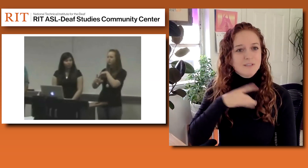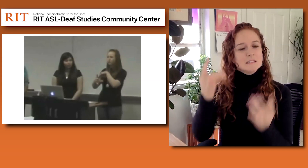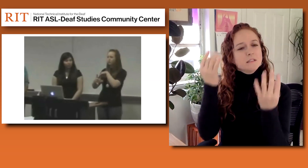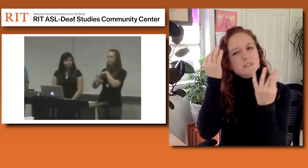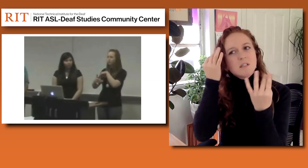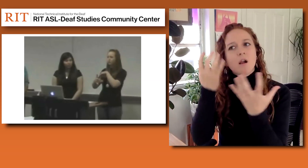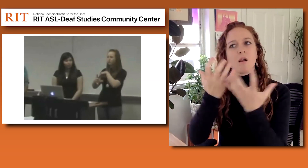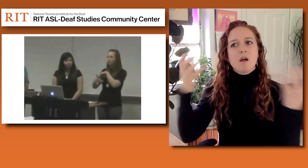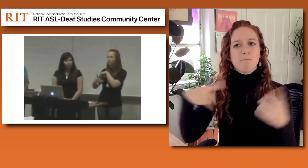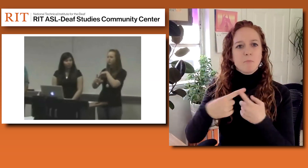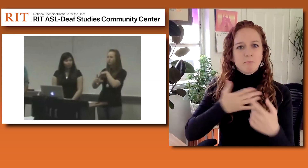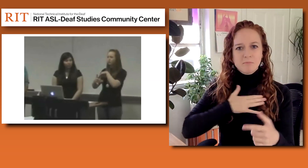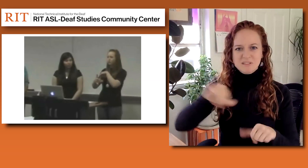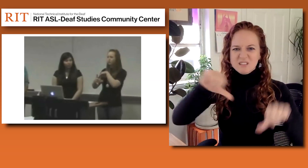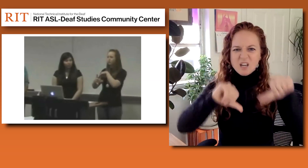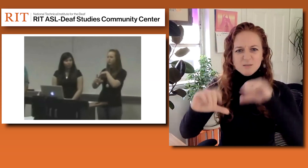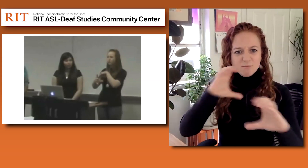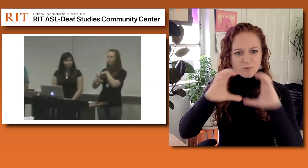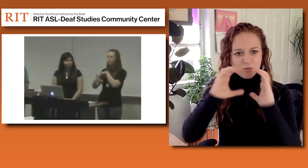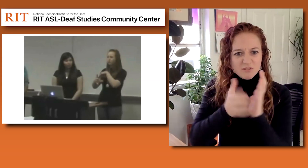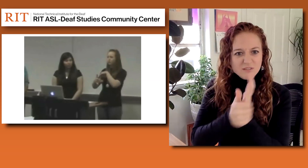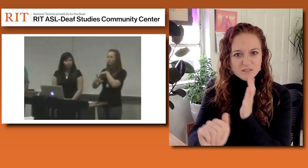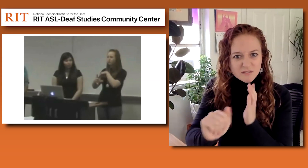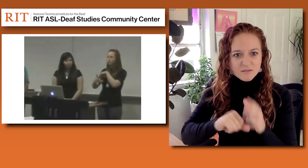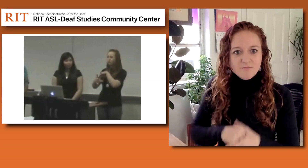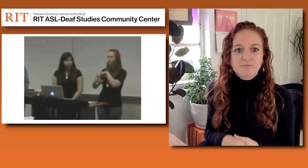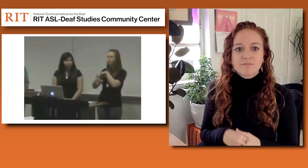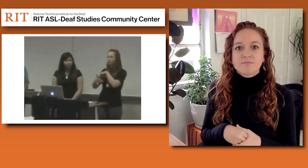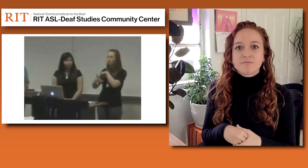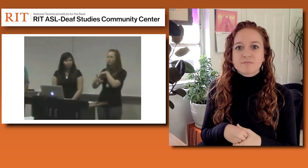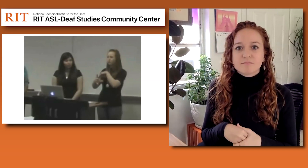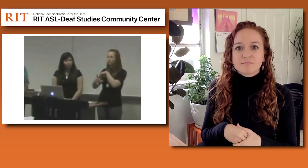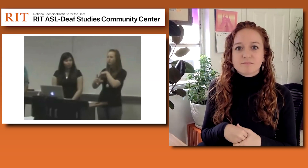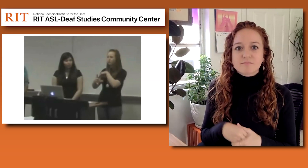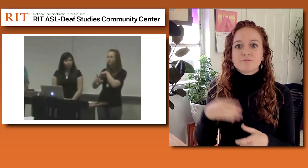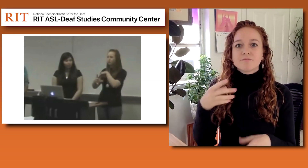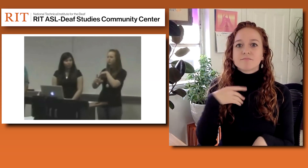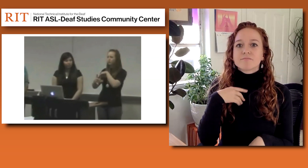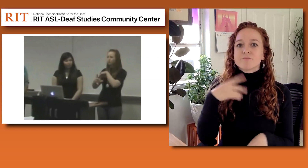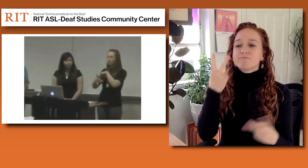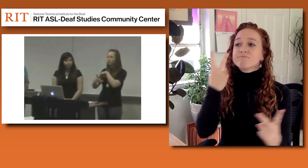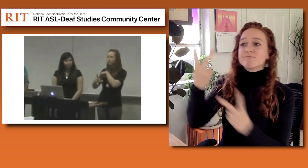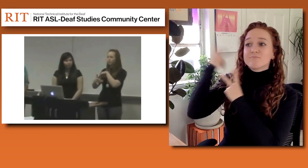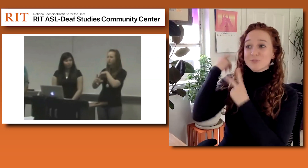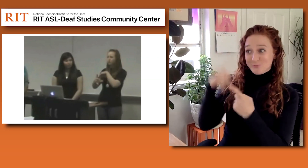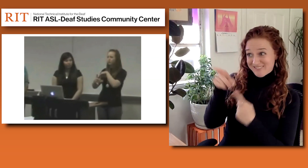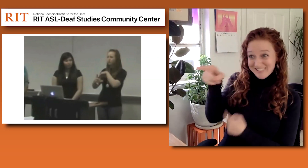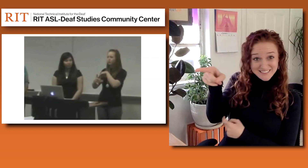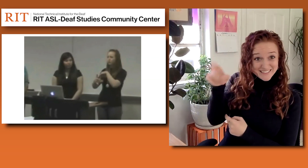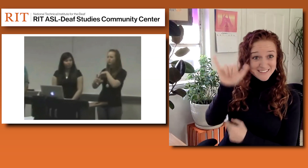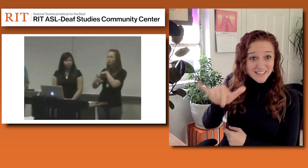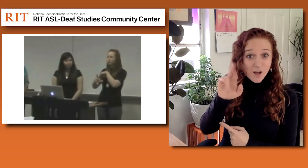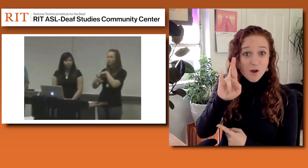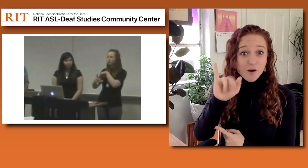So, during my traveling for my graduate degree, I really thought about scientific communication skills,